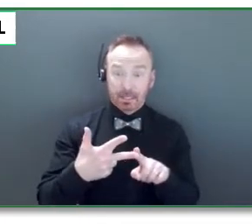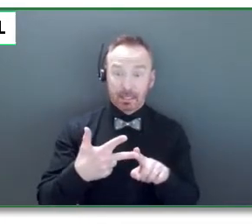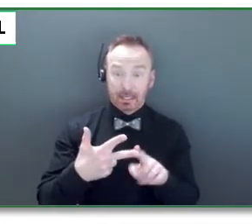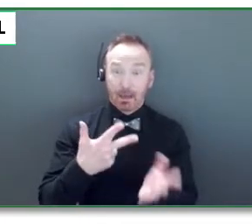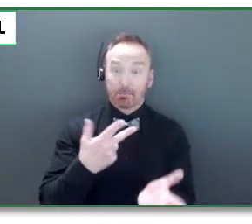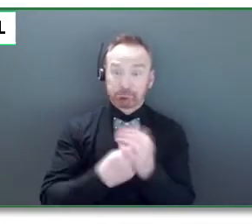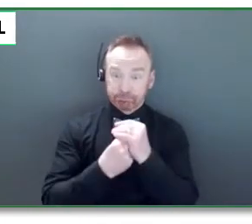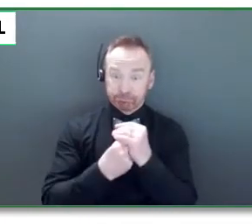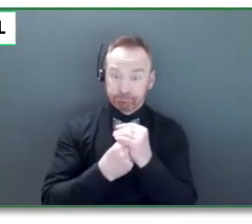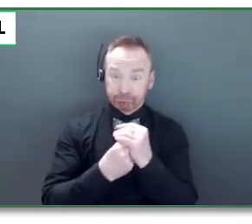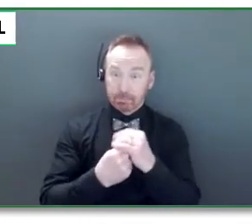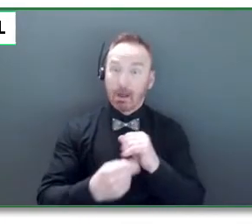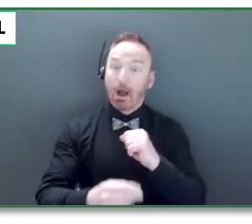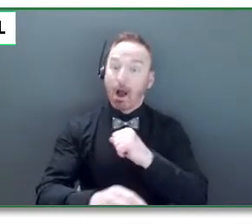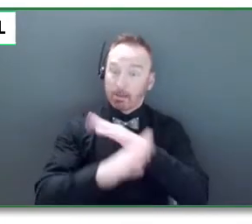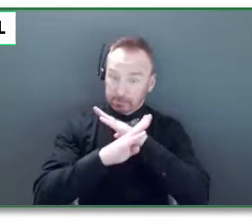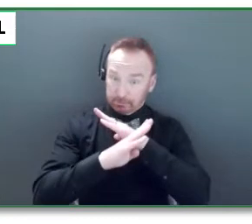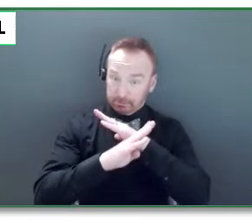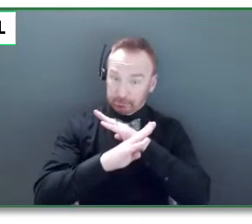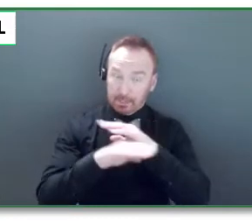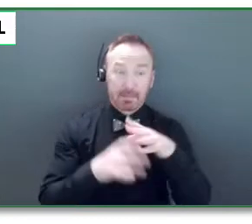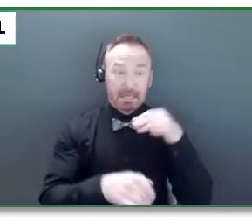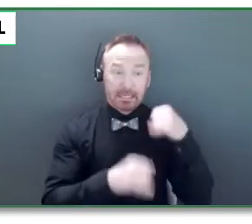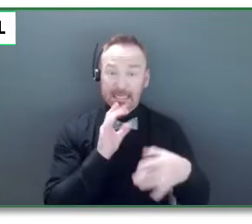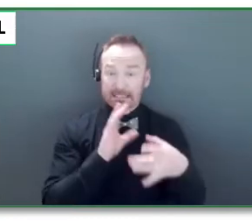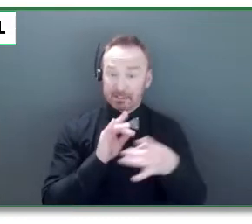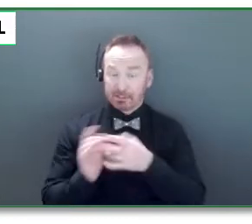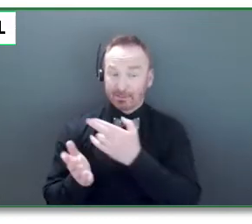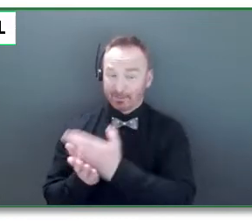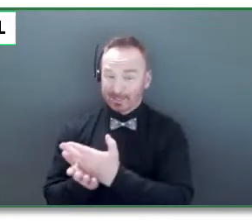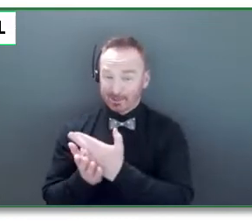have resources and contacts and right now we have a picture of somebody